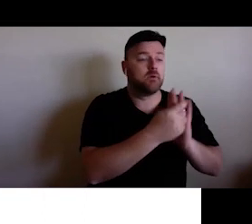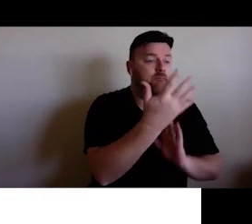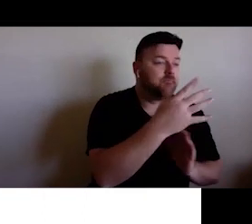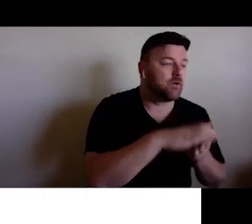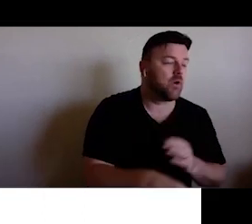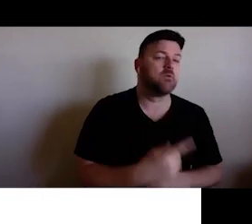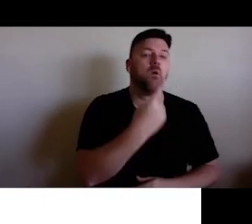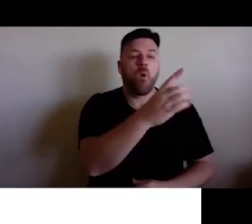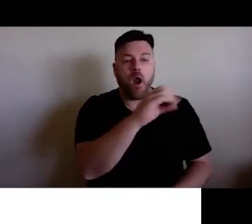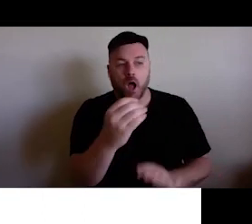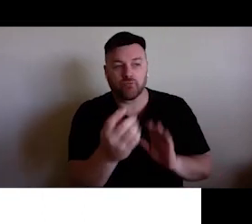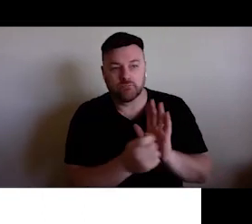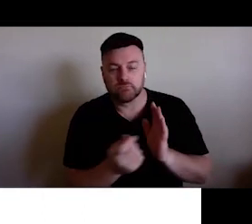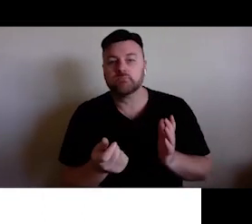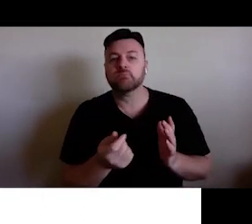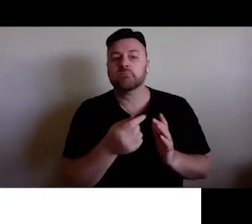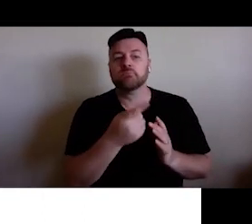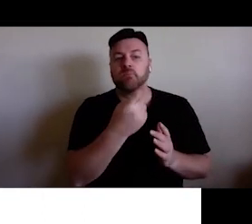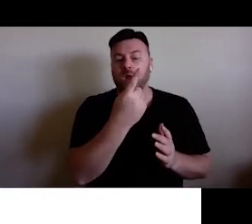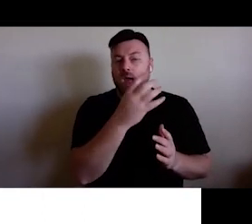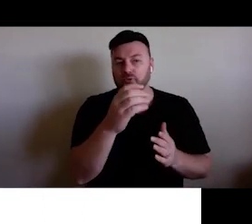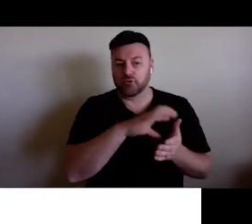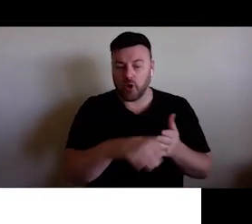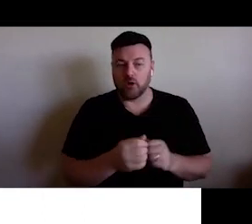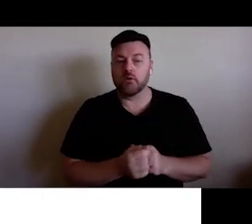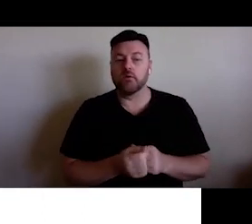like an interesting guy - you can see there he's discussing his game